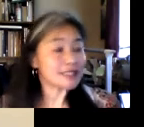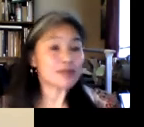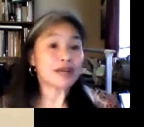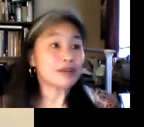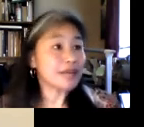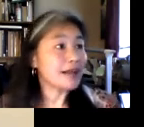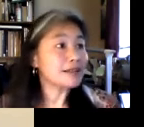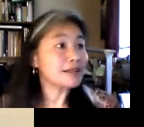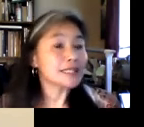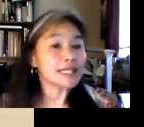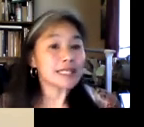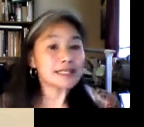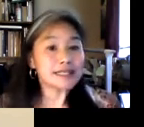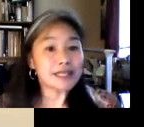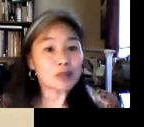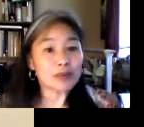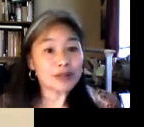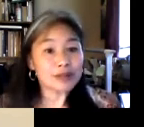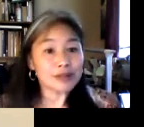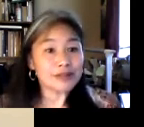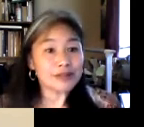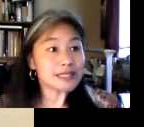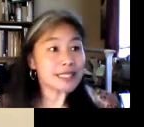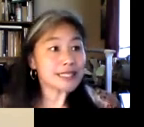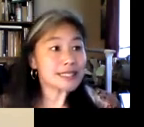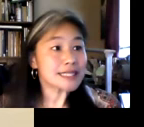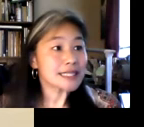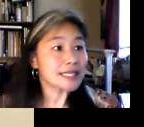they had to keep the shades down. And that was because the